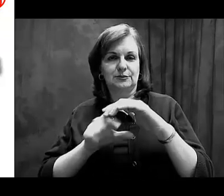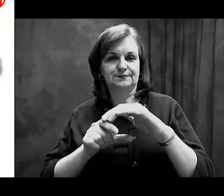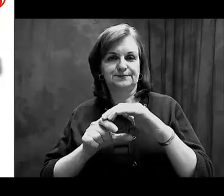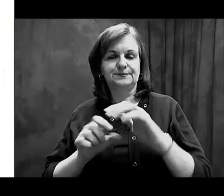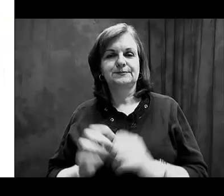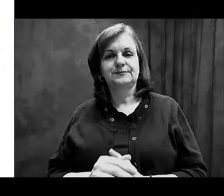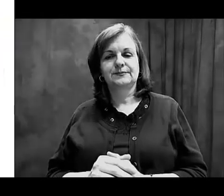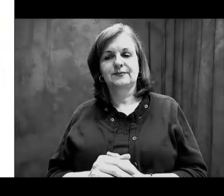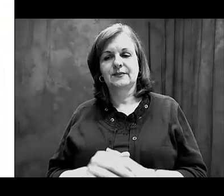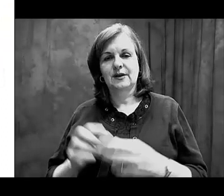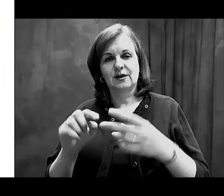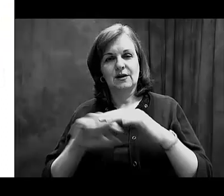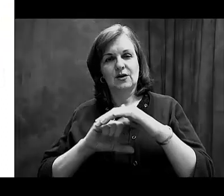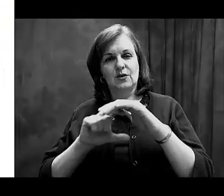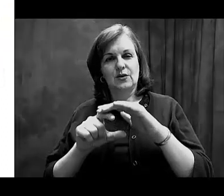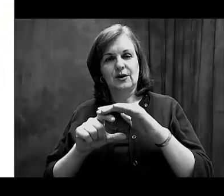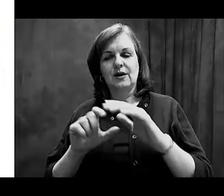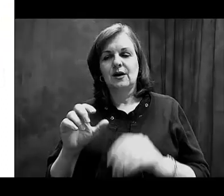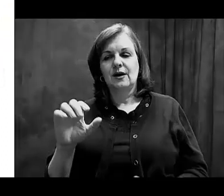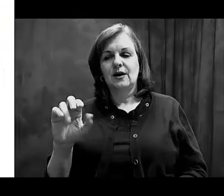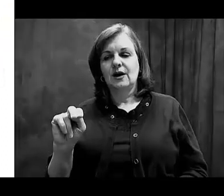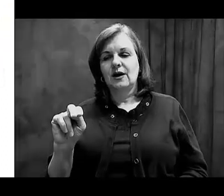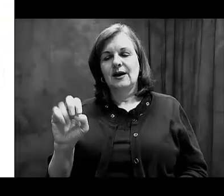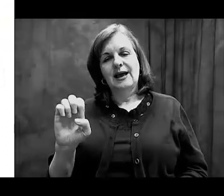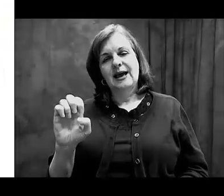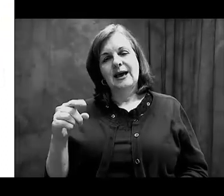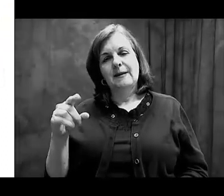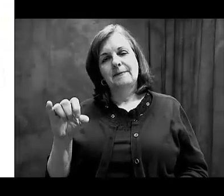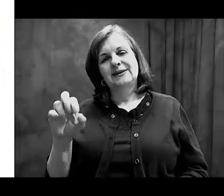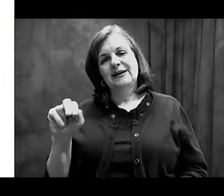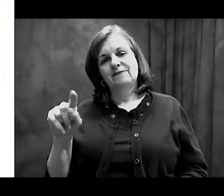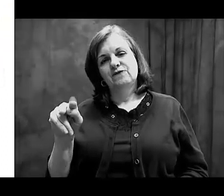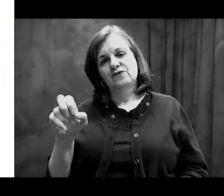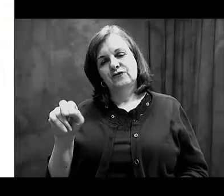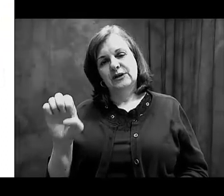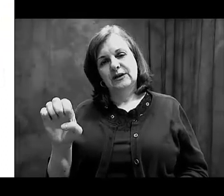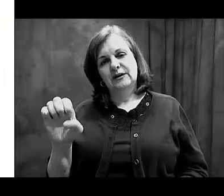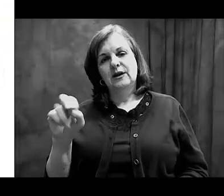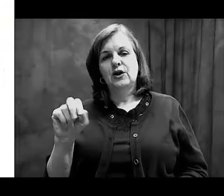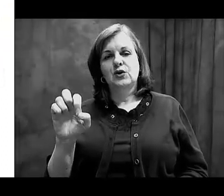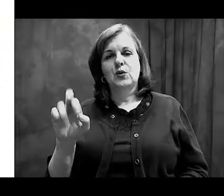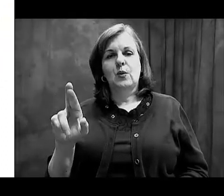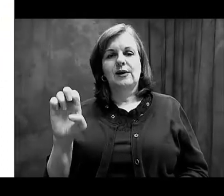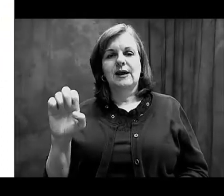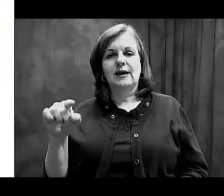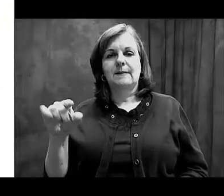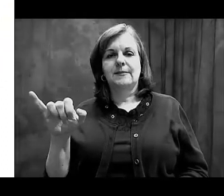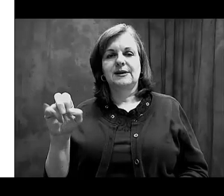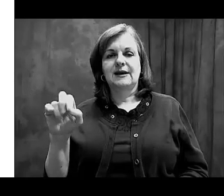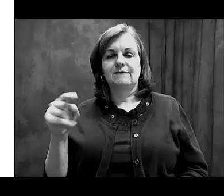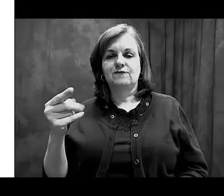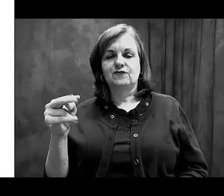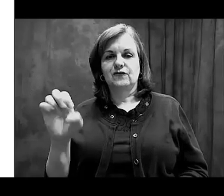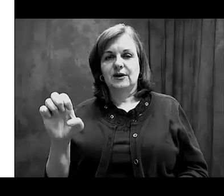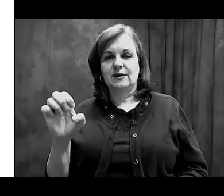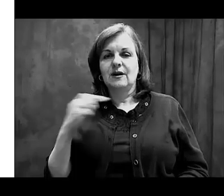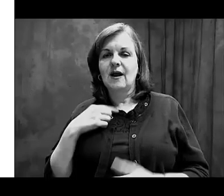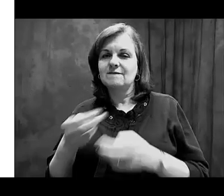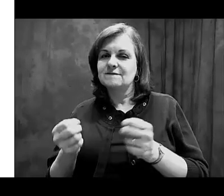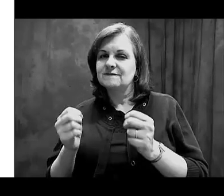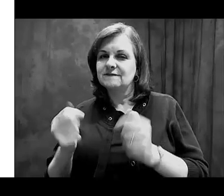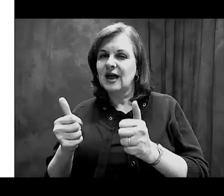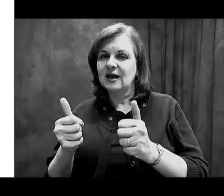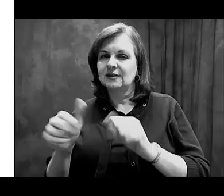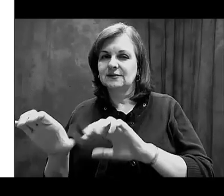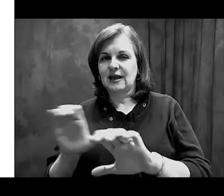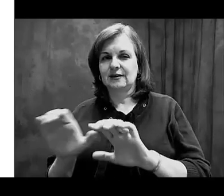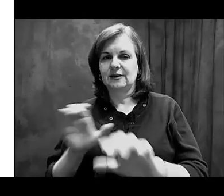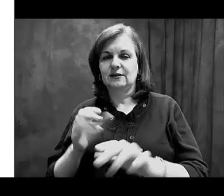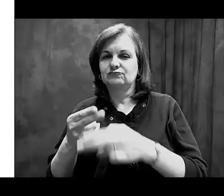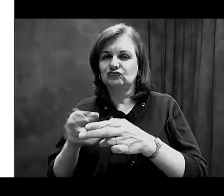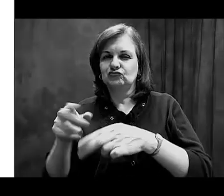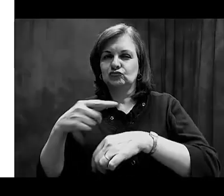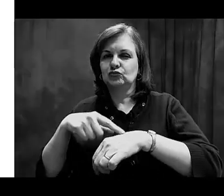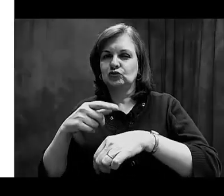epinephrine and norepinephrine would be short term and fast acting hormones